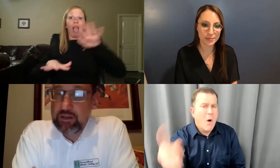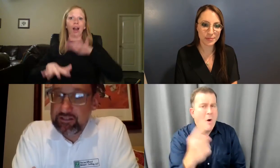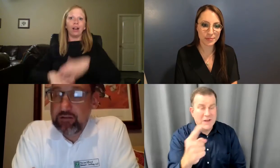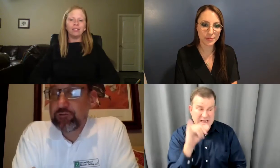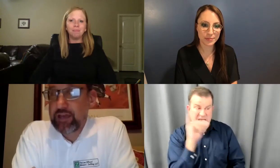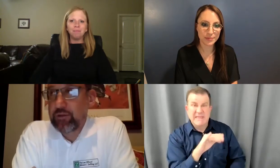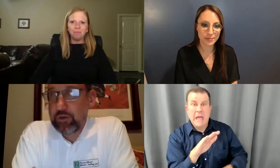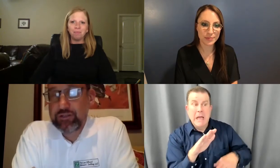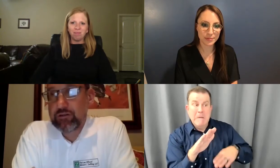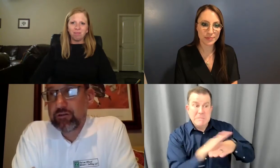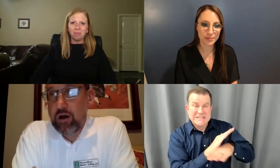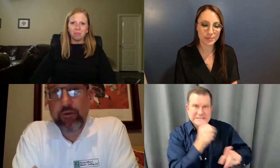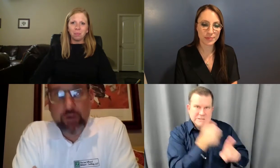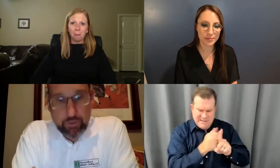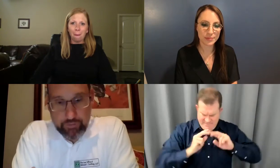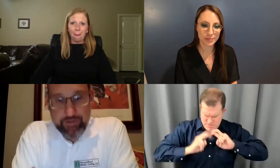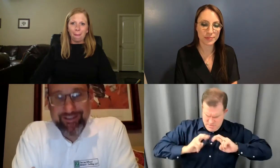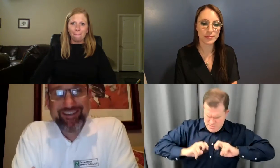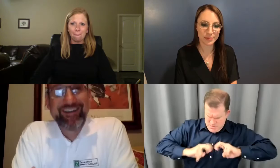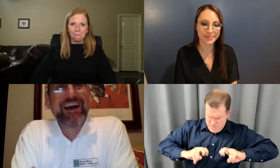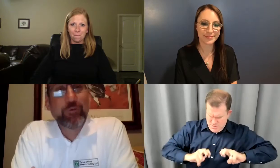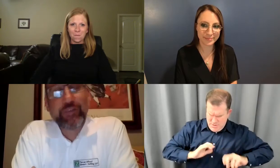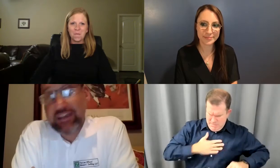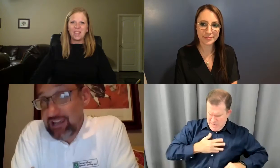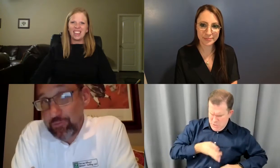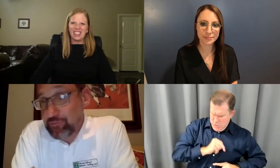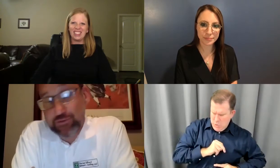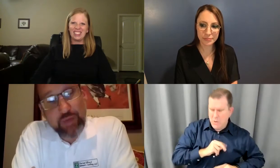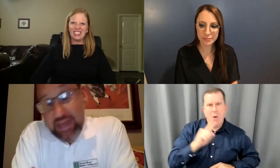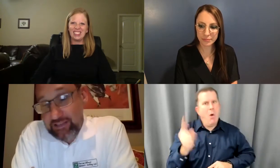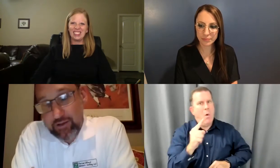that self evaluation on their own. And when the ADA was first passed,